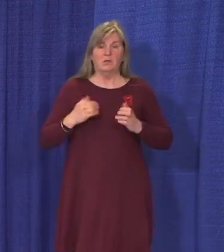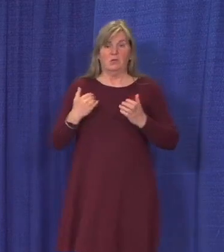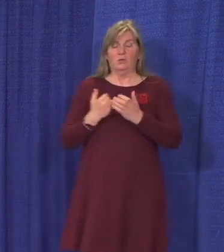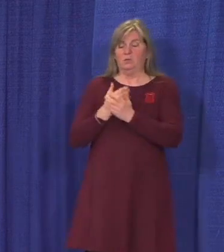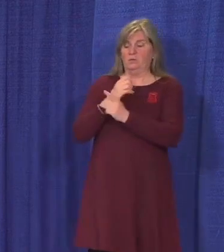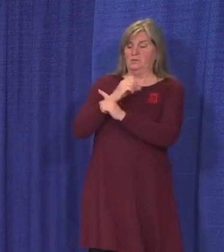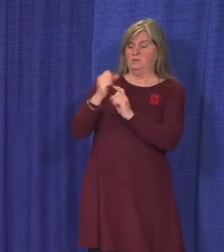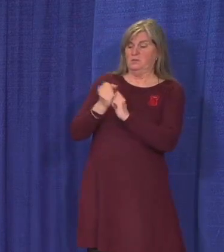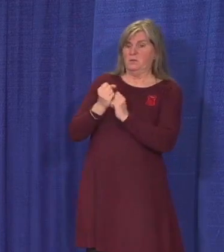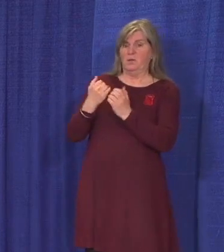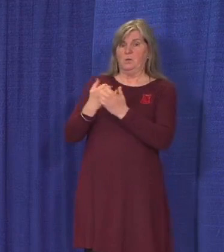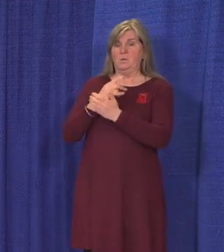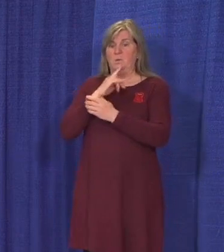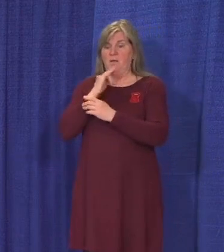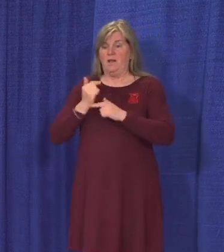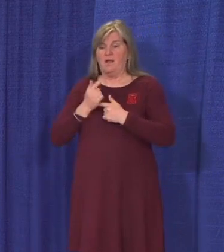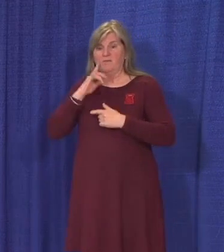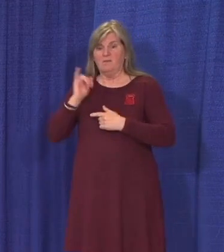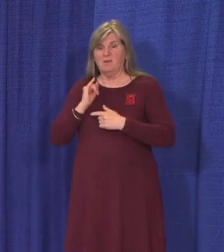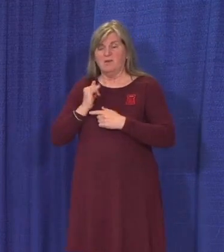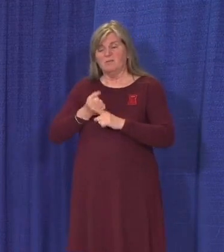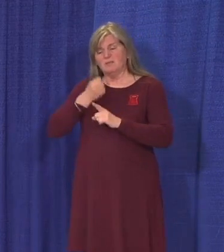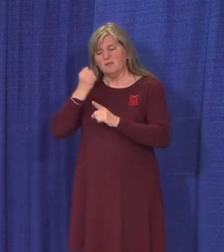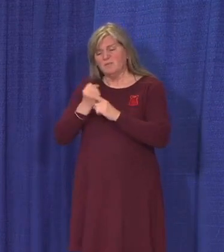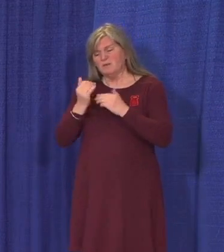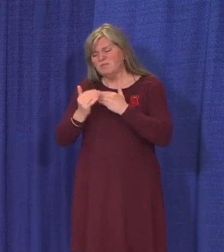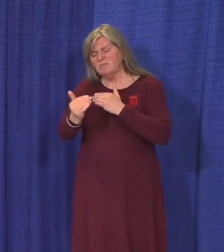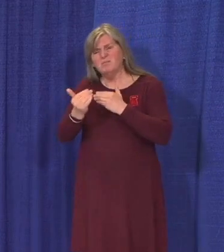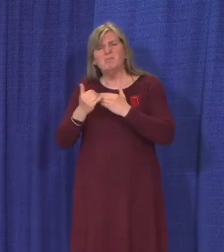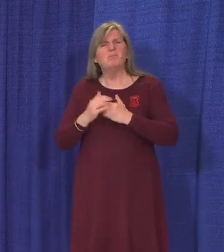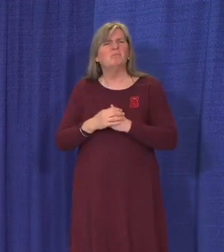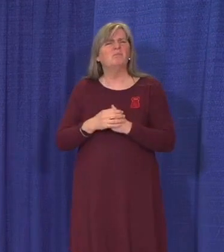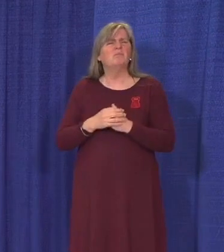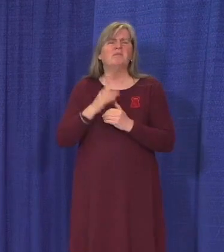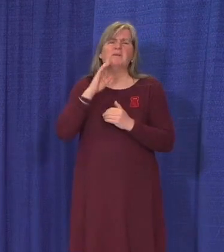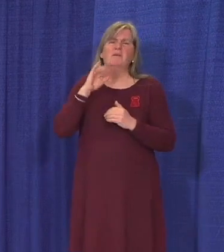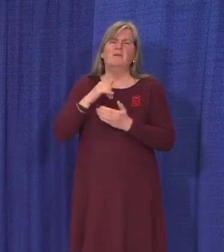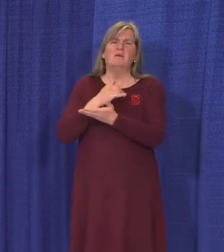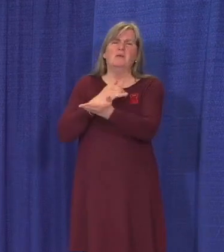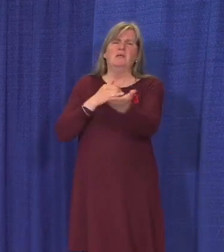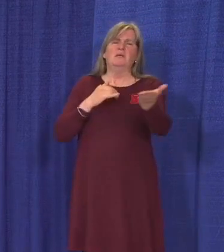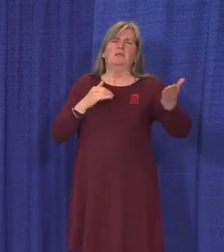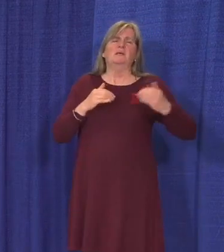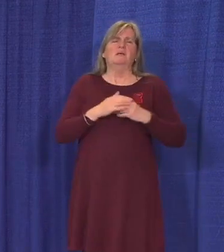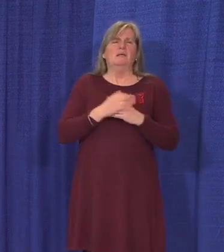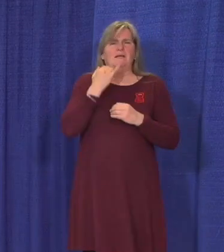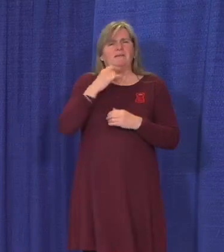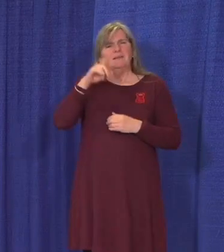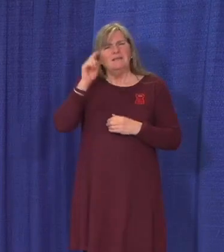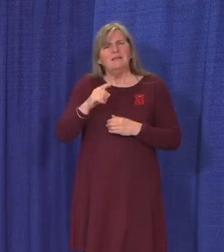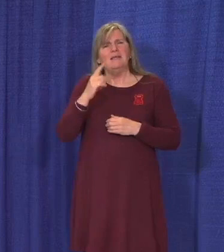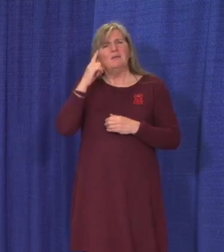Now more than ever I believe we need to talk about our mental health and how to normalize our